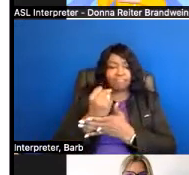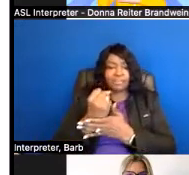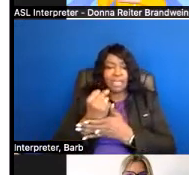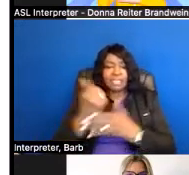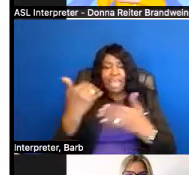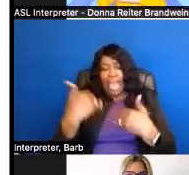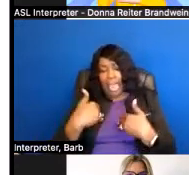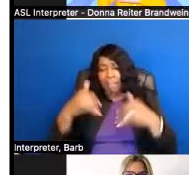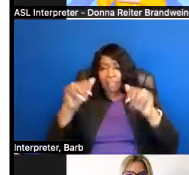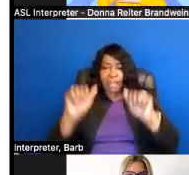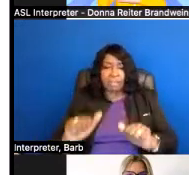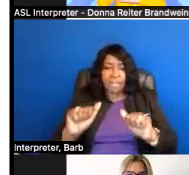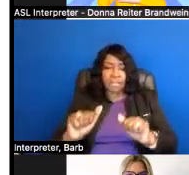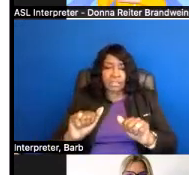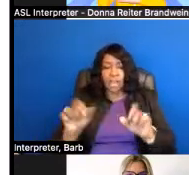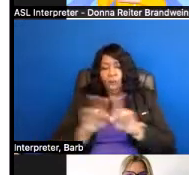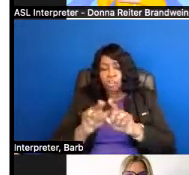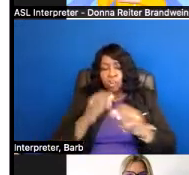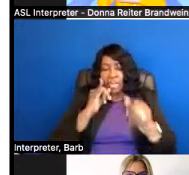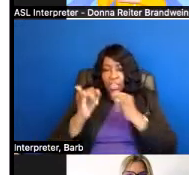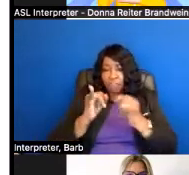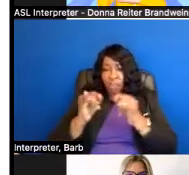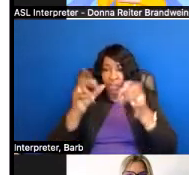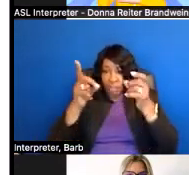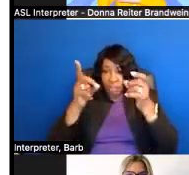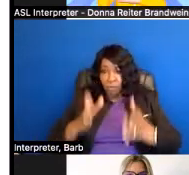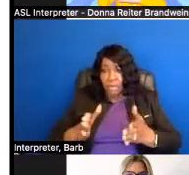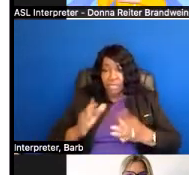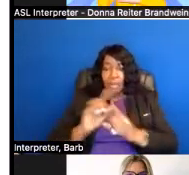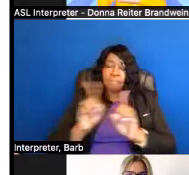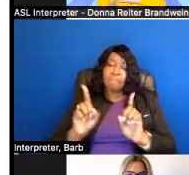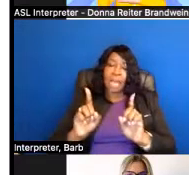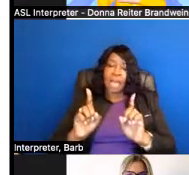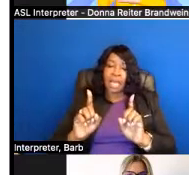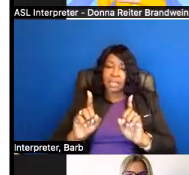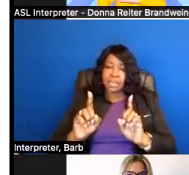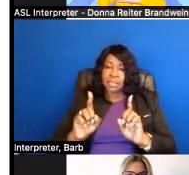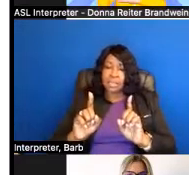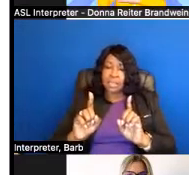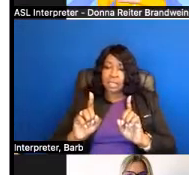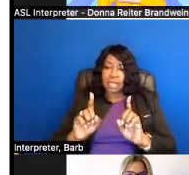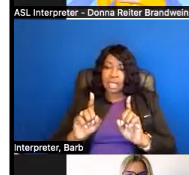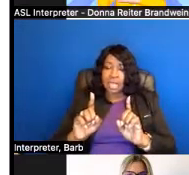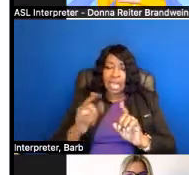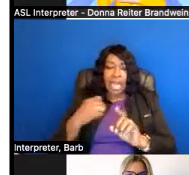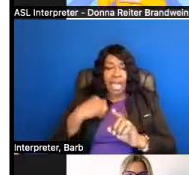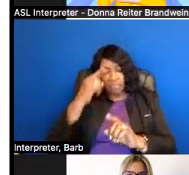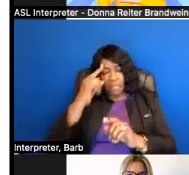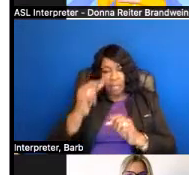to also interview the director. I'd say nearly all the data that I really analyzed